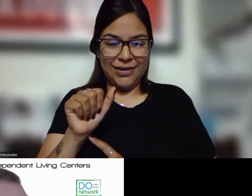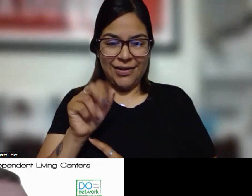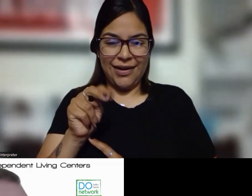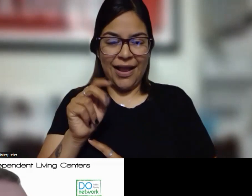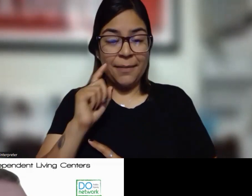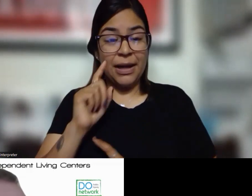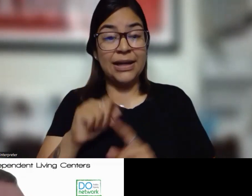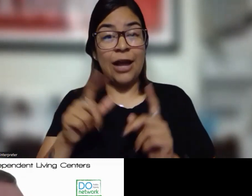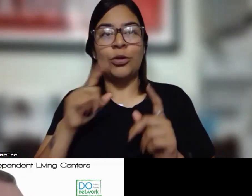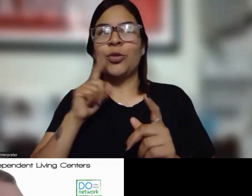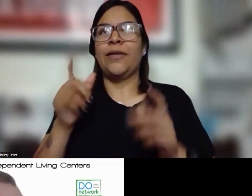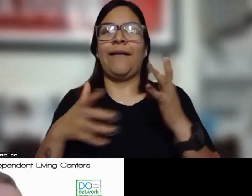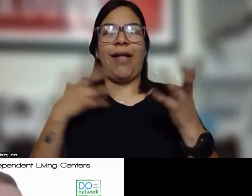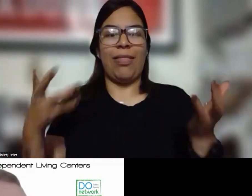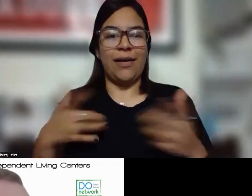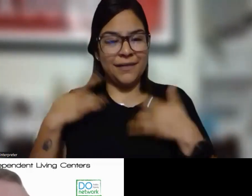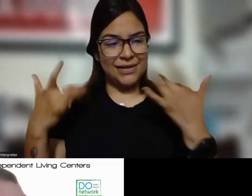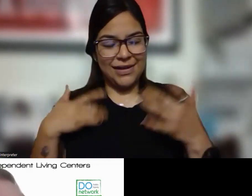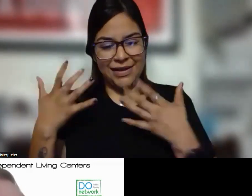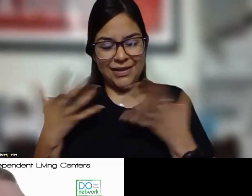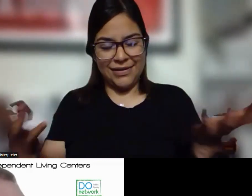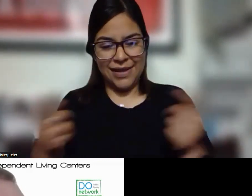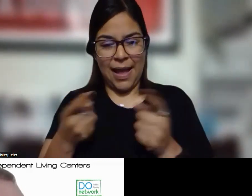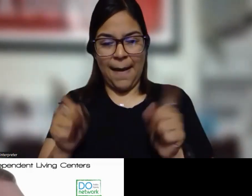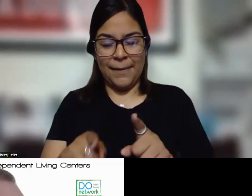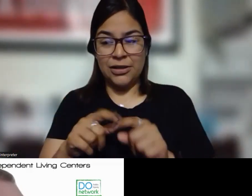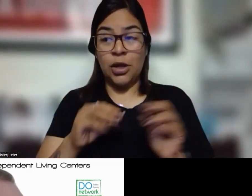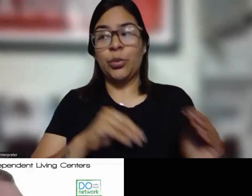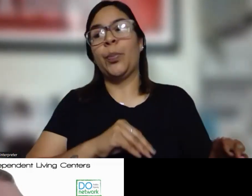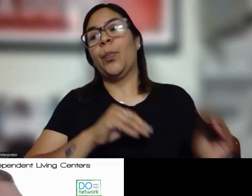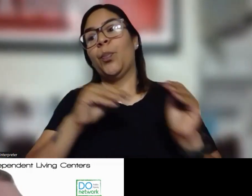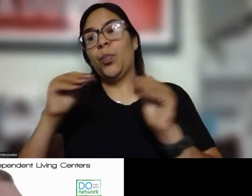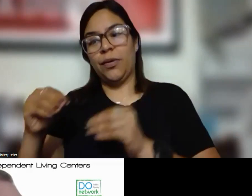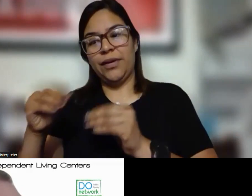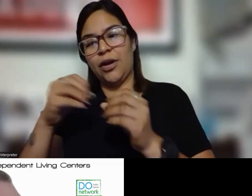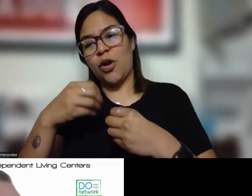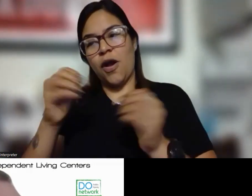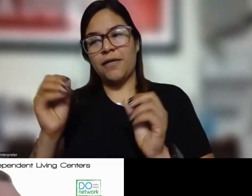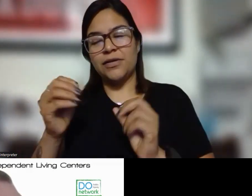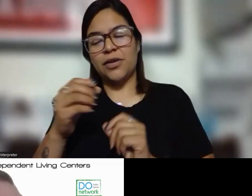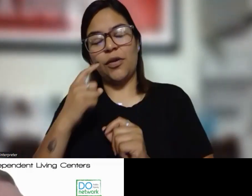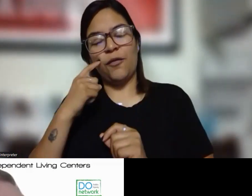going on for us um we're actually moving our offices to a bigger state that will actually